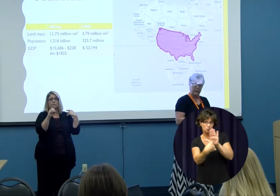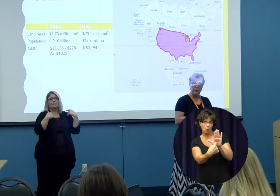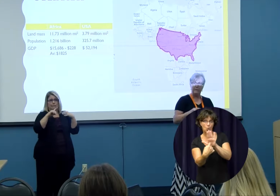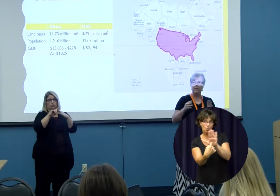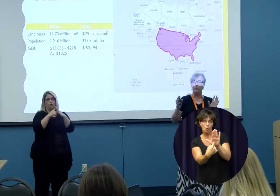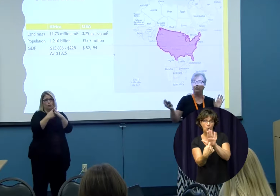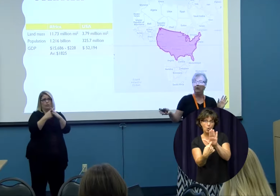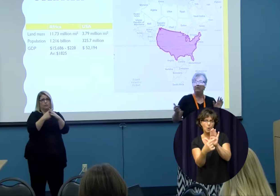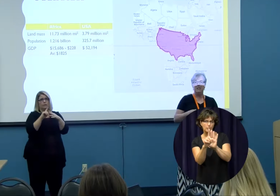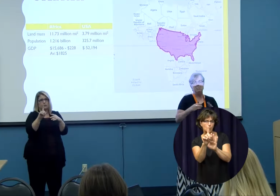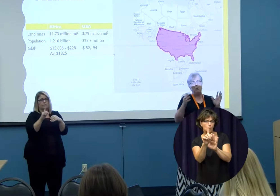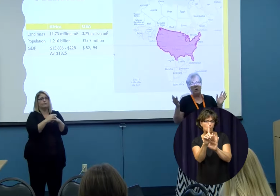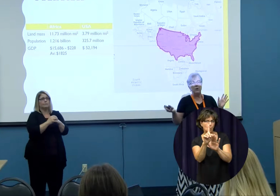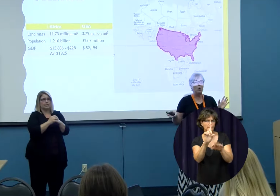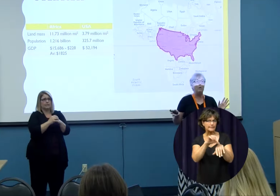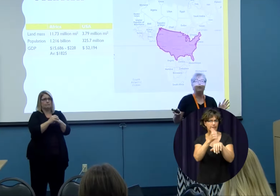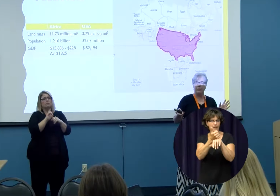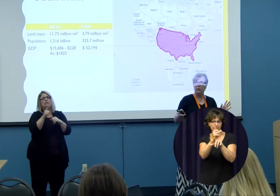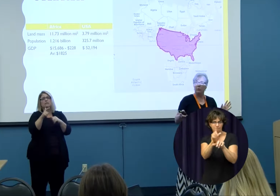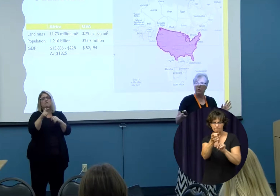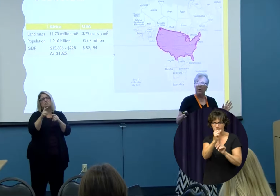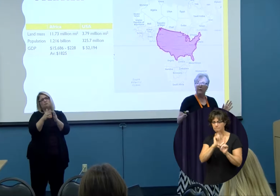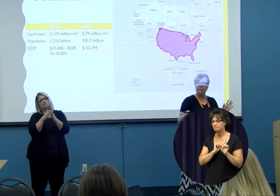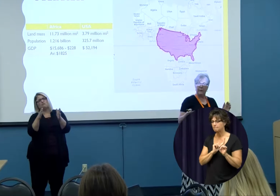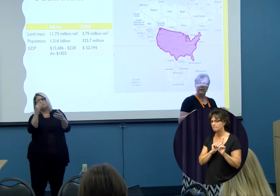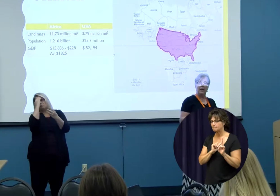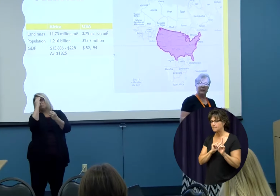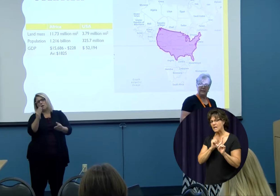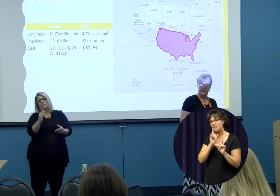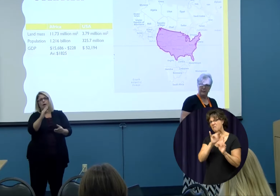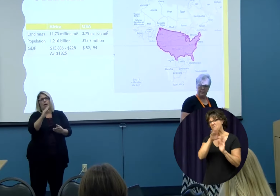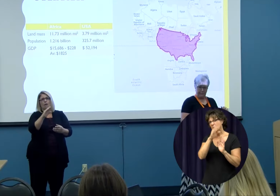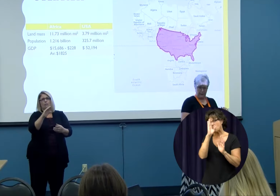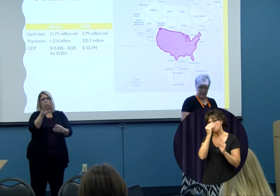It'll give you more of an overview of the continent of Africa.